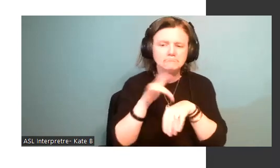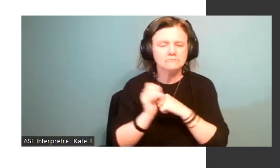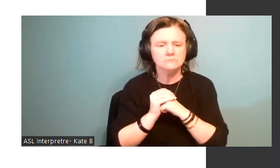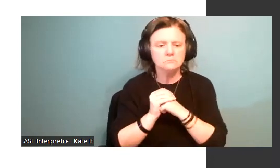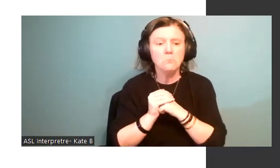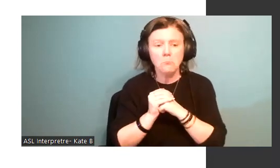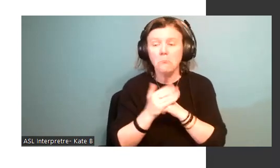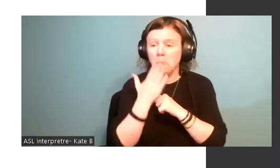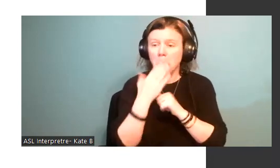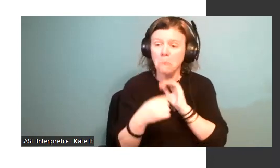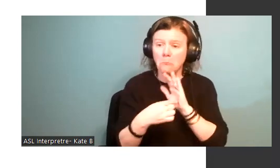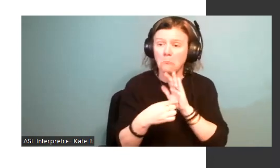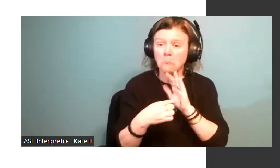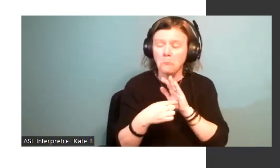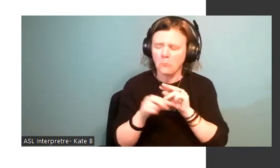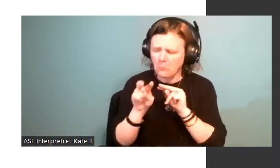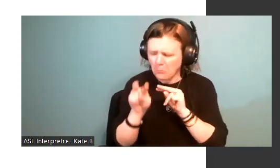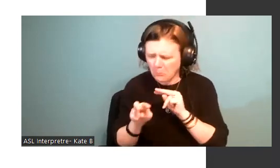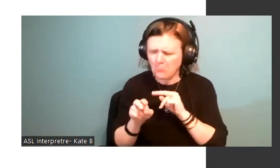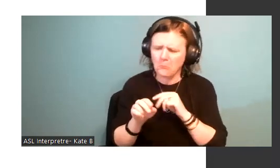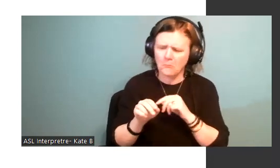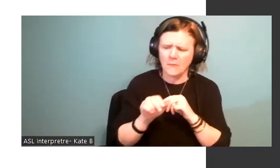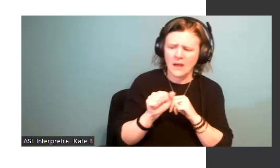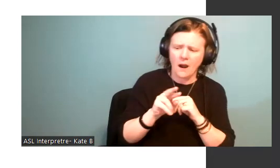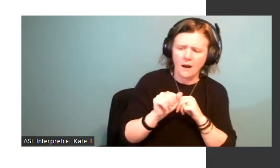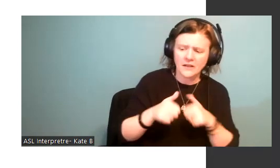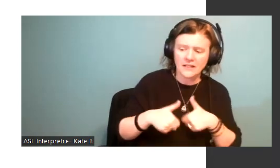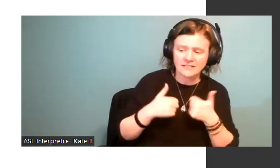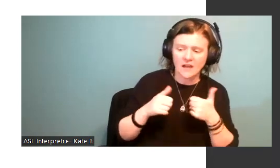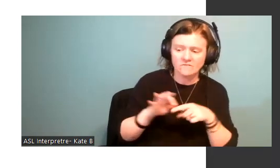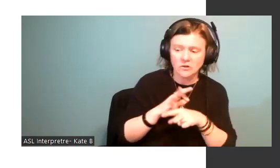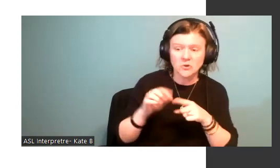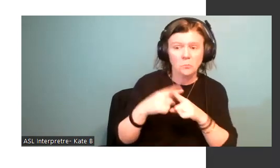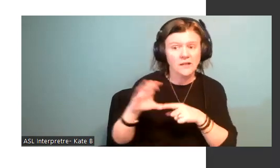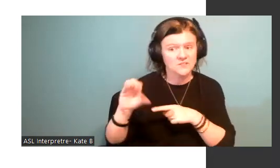ARIA, such as ARIA Live and the dynamic updates.